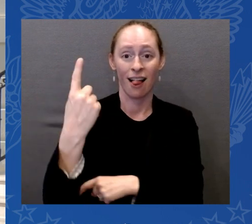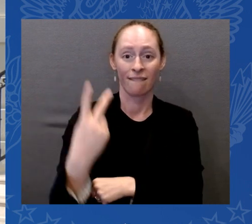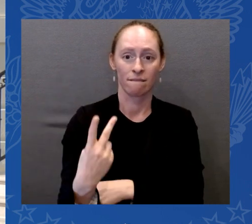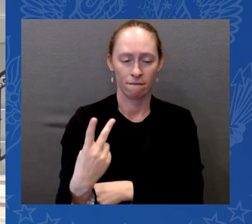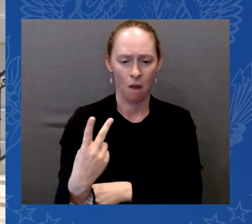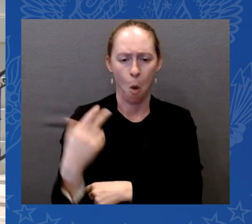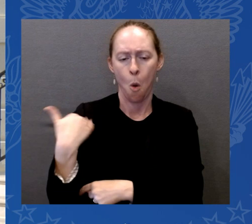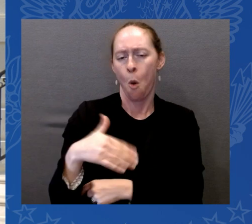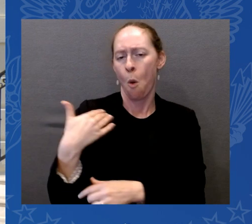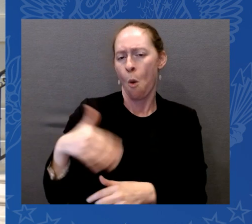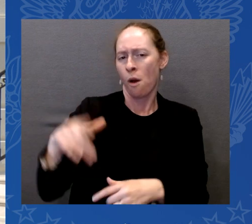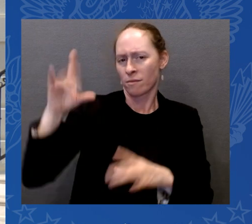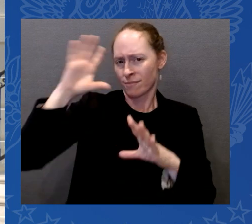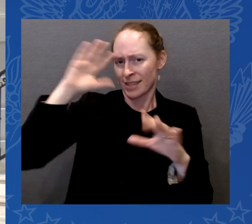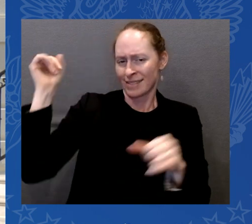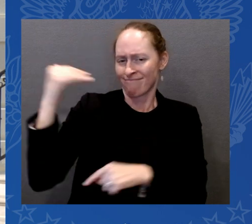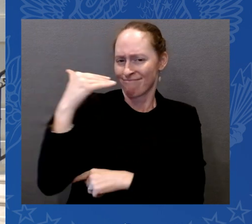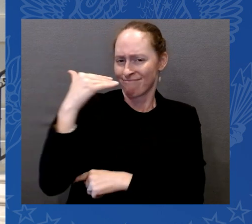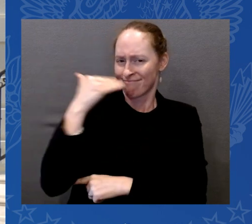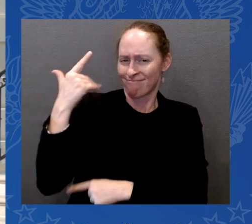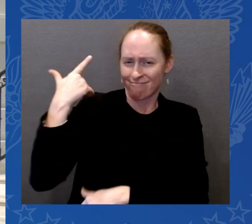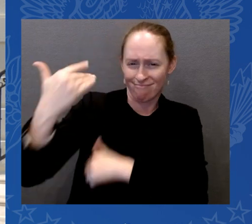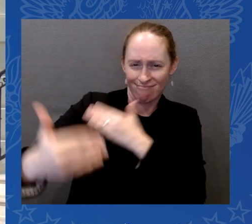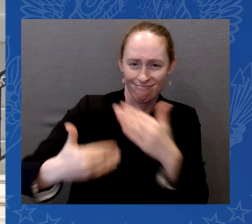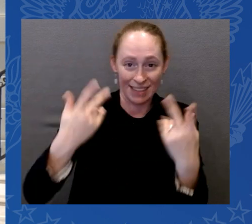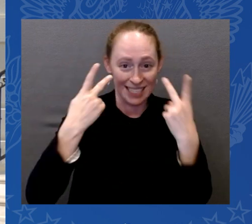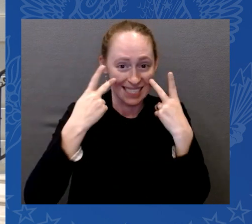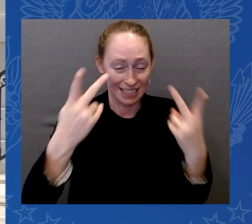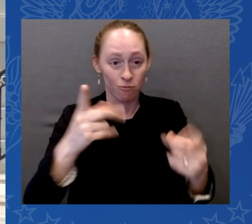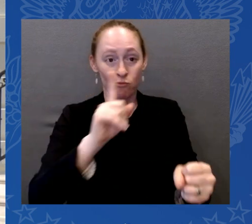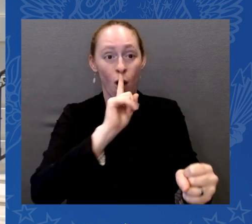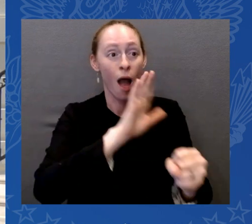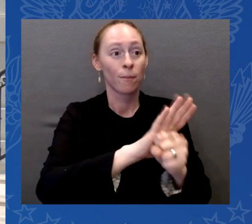Mr. President. In the darkest days of the pandemic,